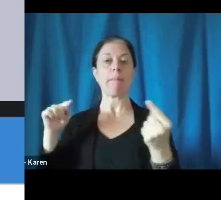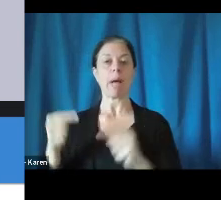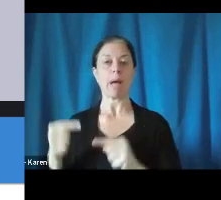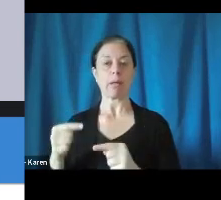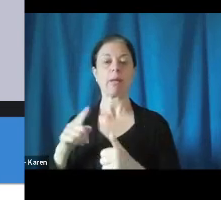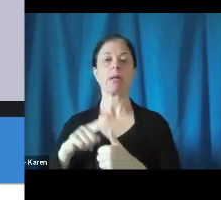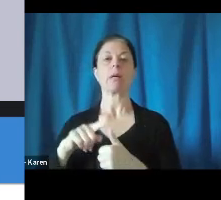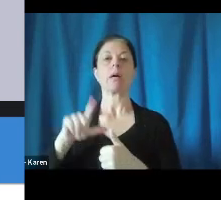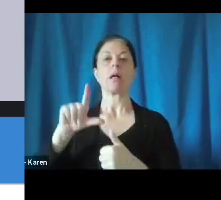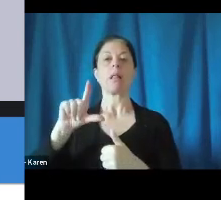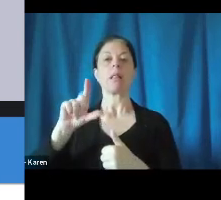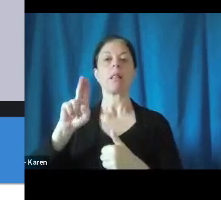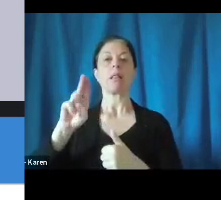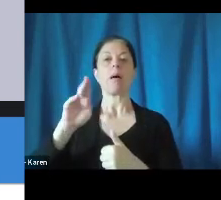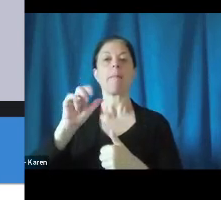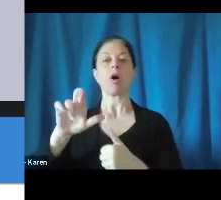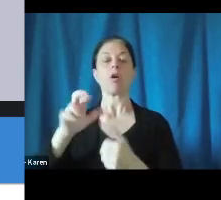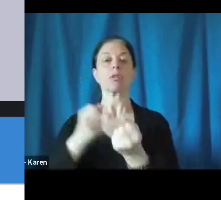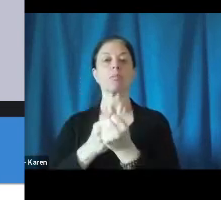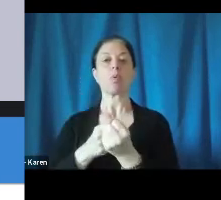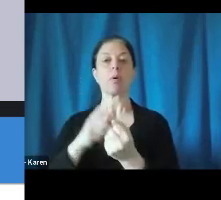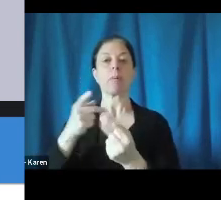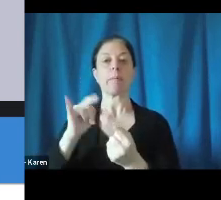stepstool here and I also used objects